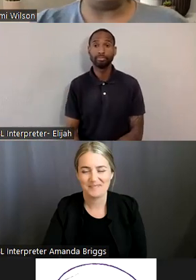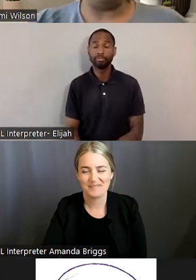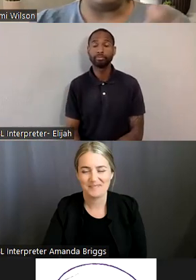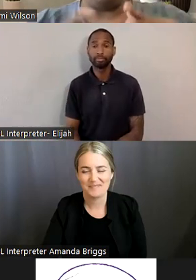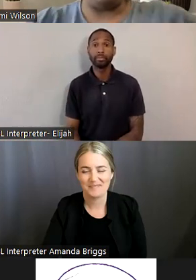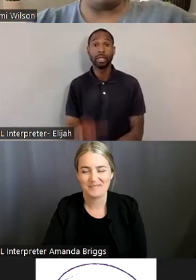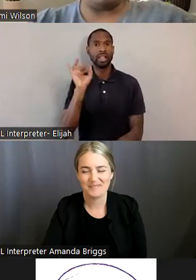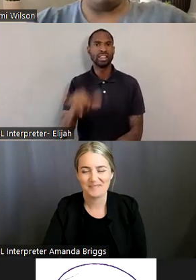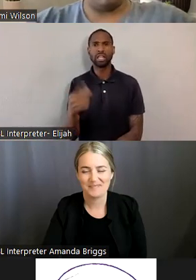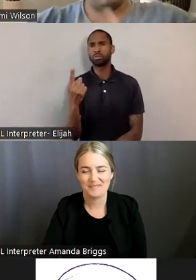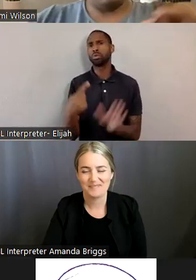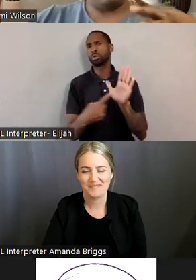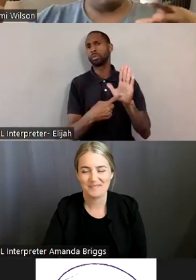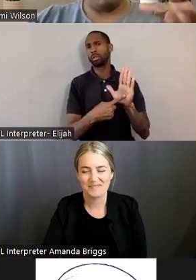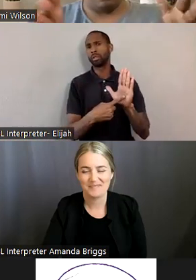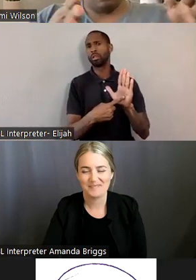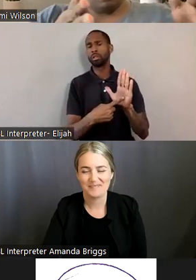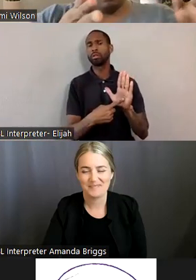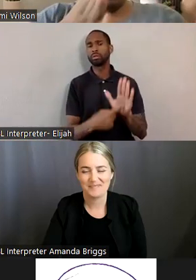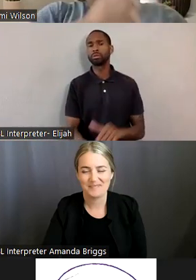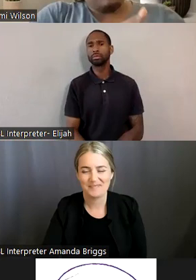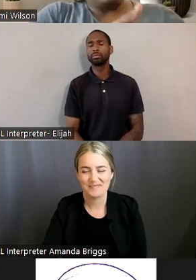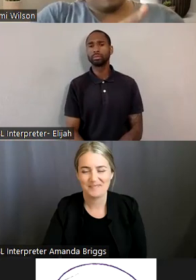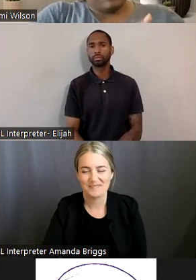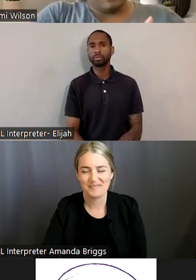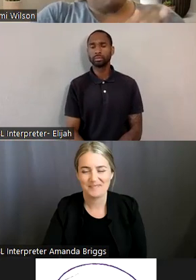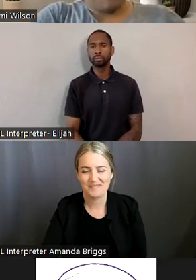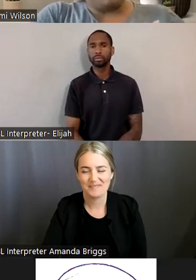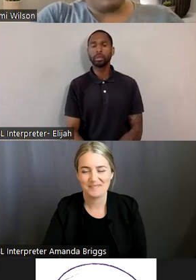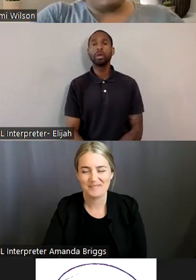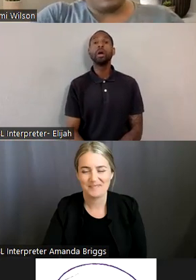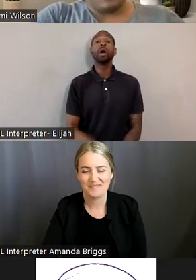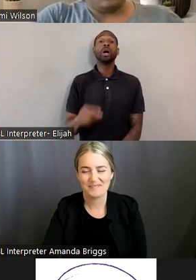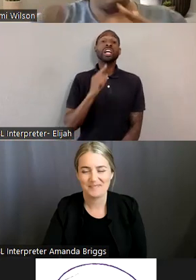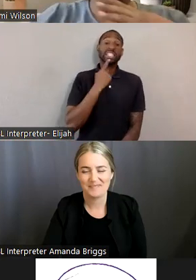an example of profound intoxication